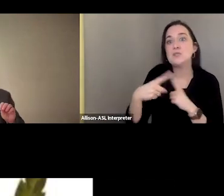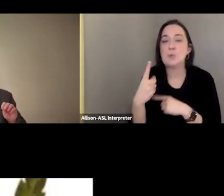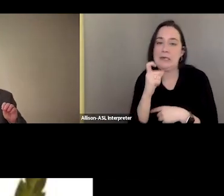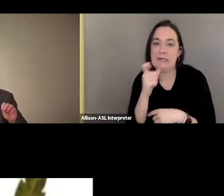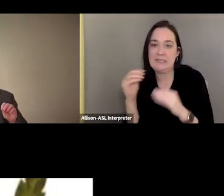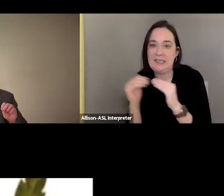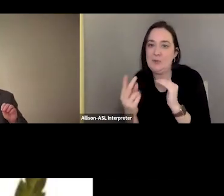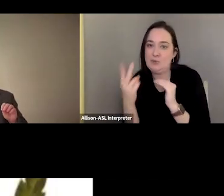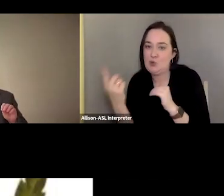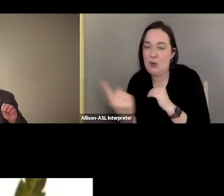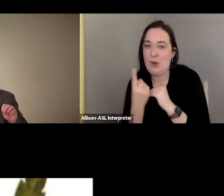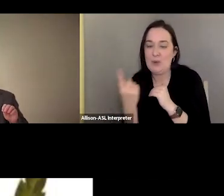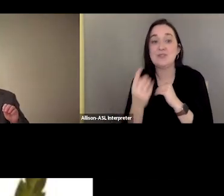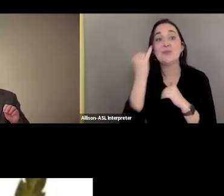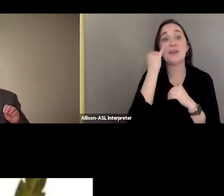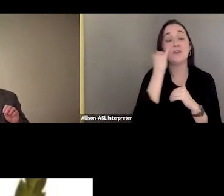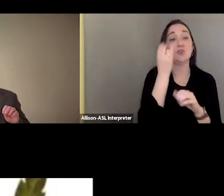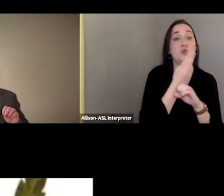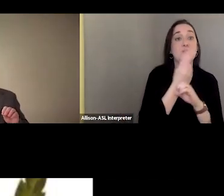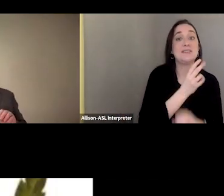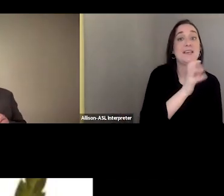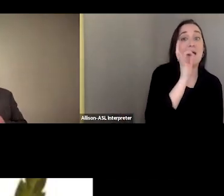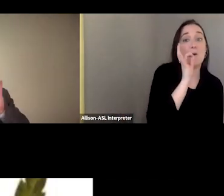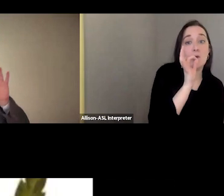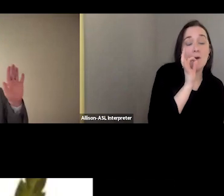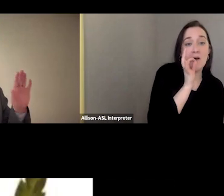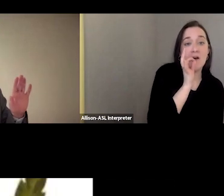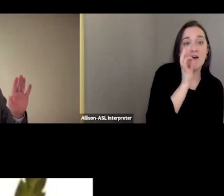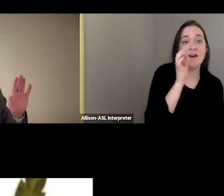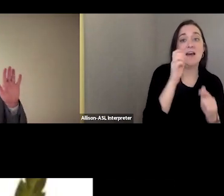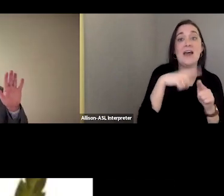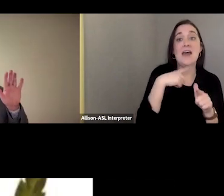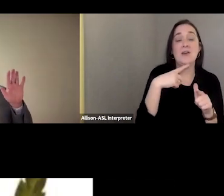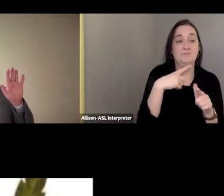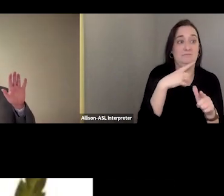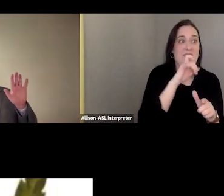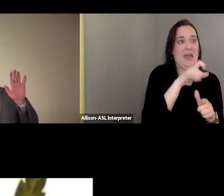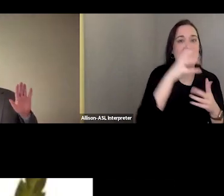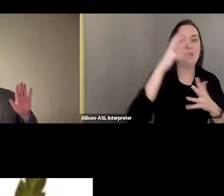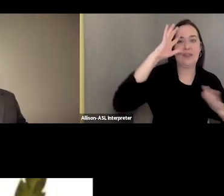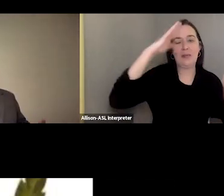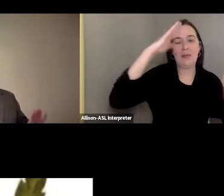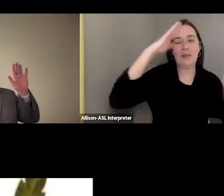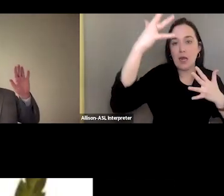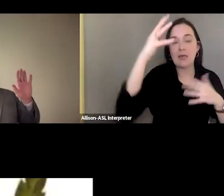So if you're mixing cannabis, use, a hypnotic substance along with the depressant. You may get more of the depressant effect.